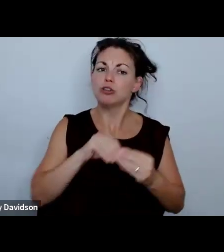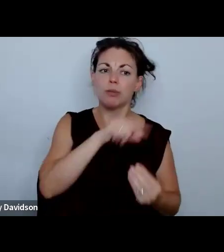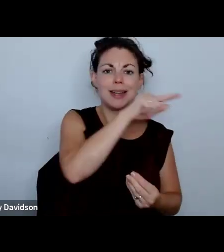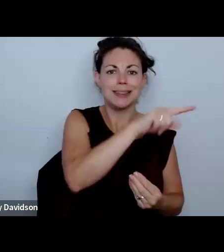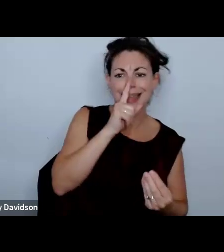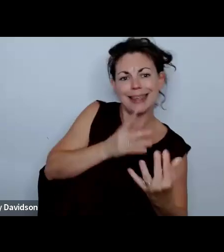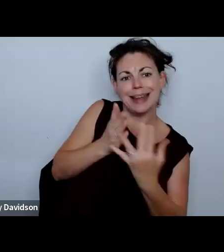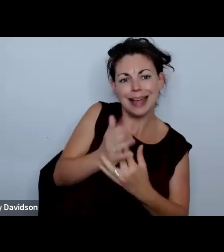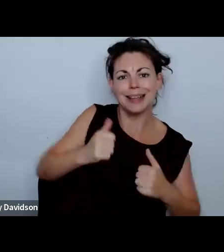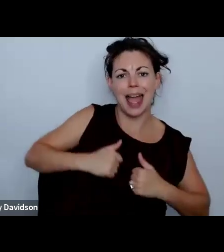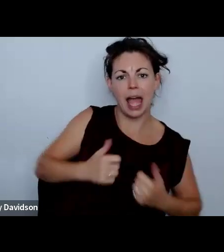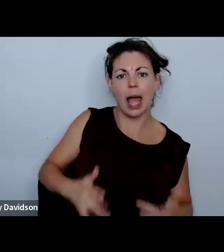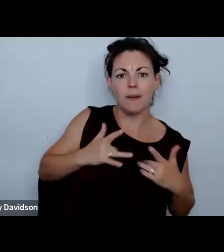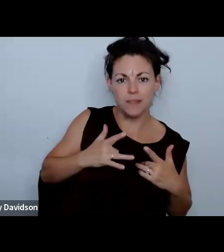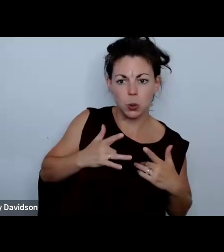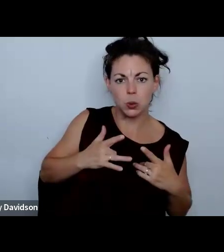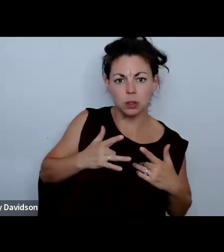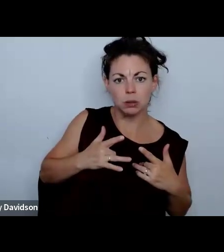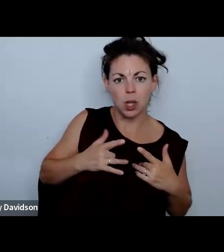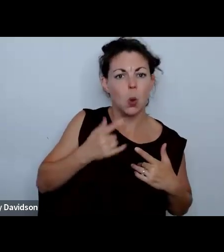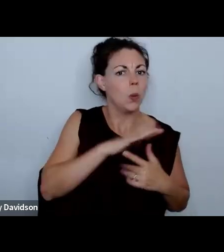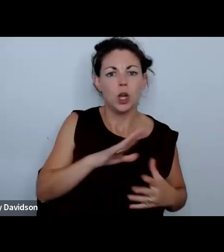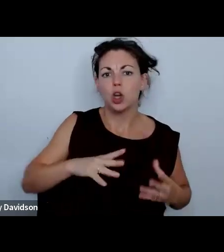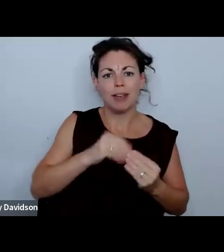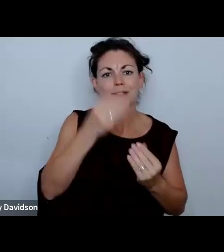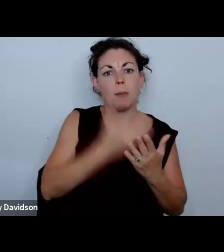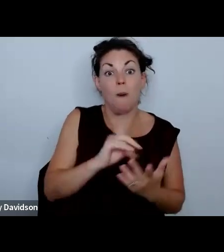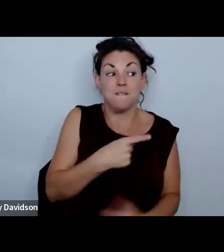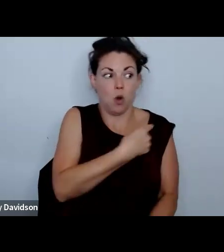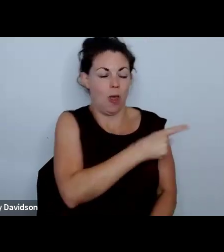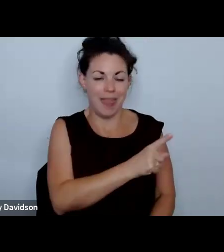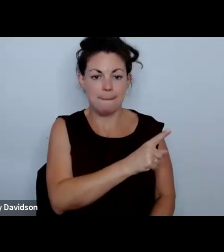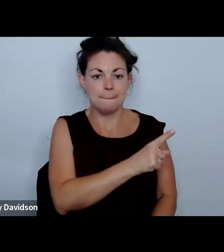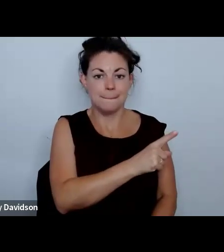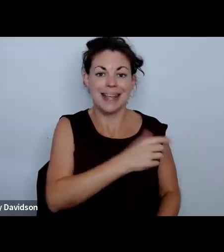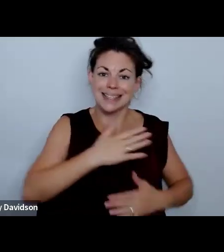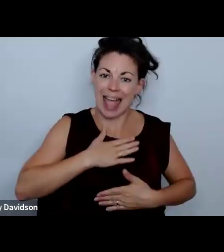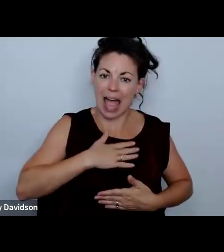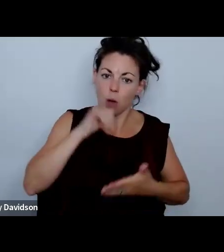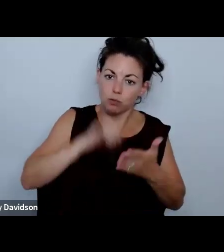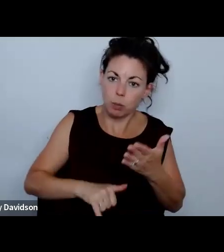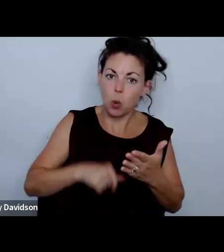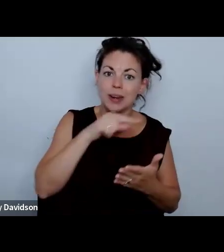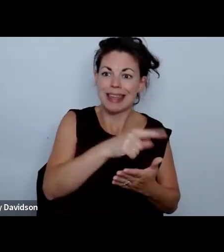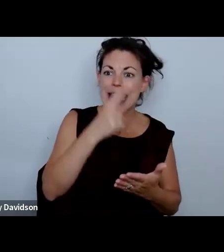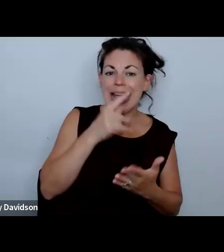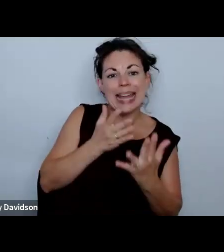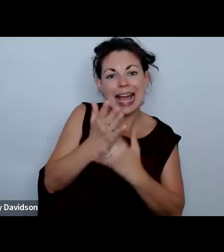independent of government. They tend to be not-for-profits. I'm not aware of any of them that are, that are for profit.